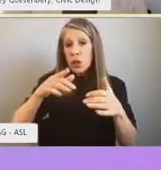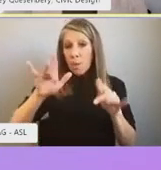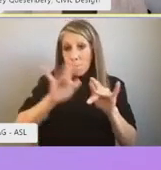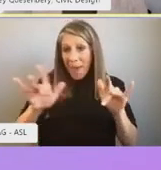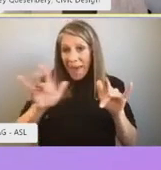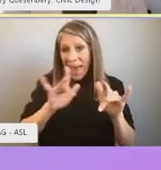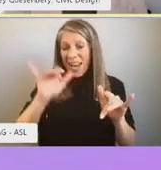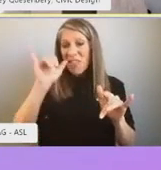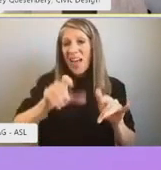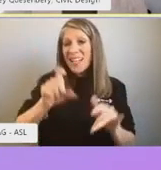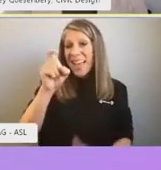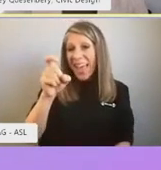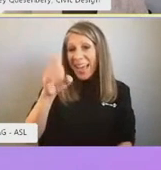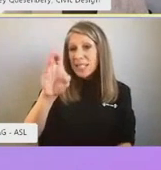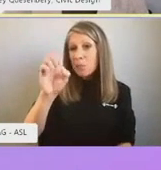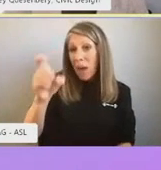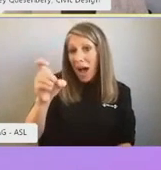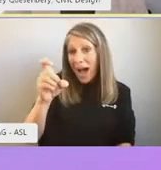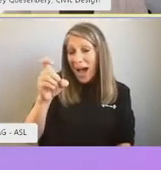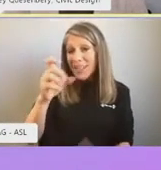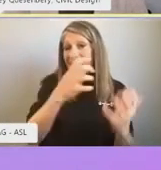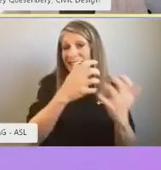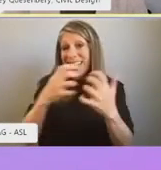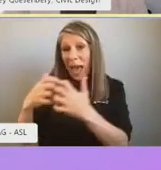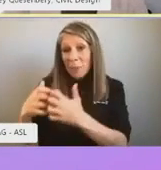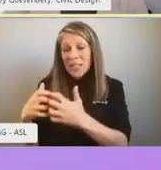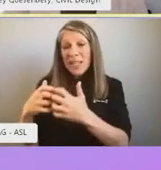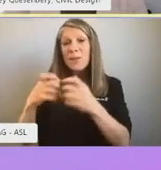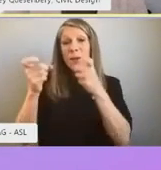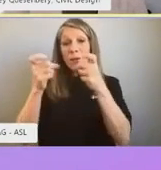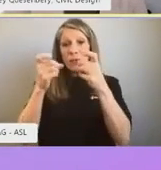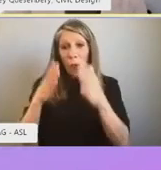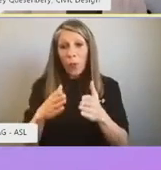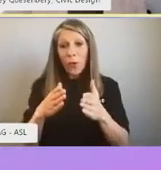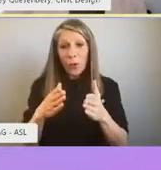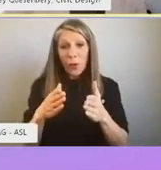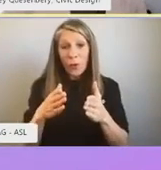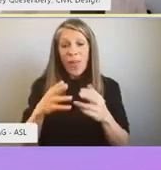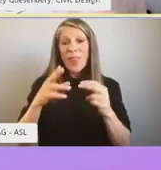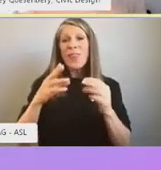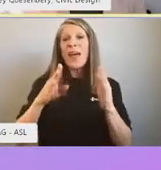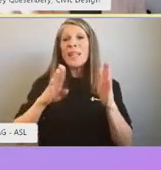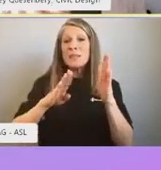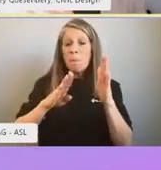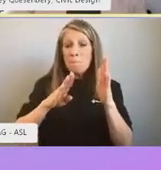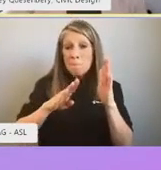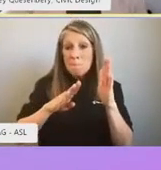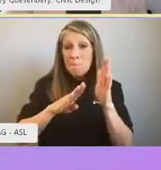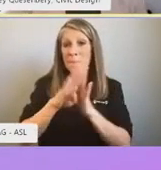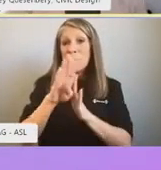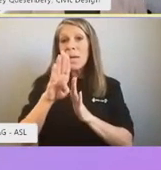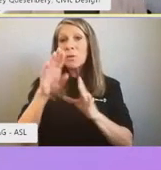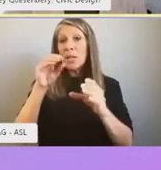recognize in the picture on the right that the control pad is actually an xbox adaptive